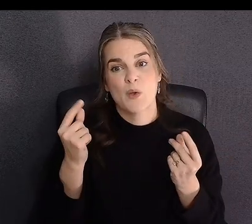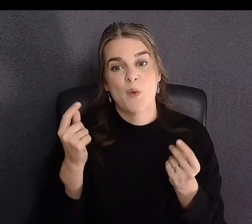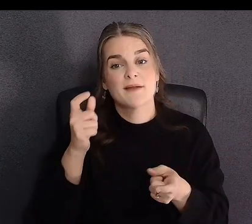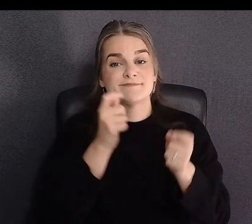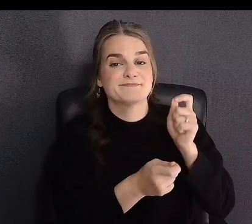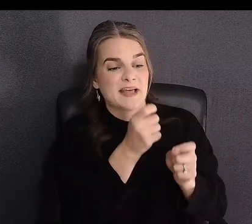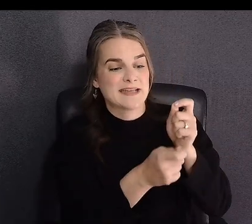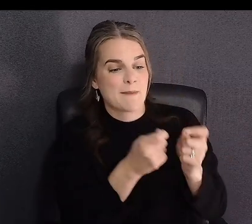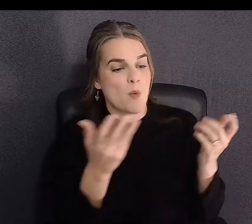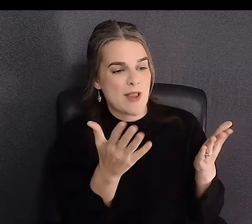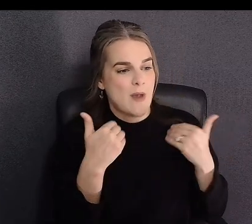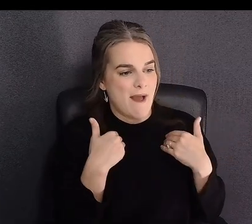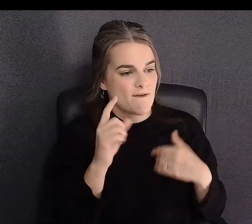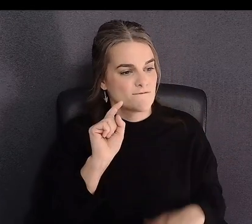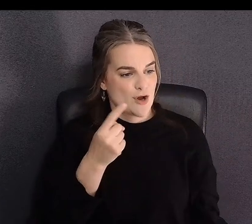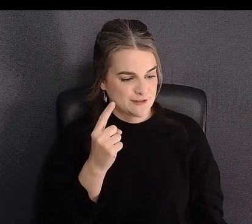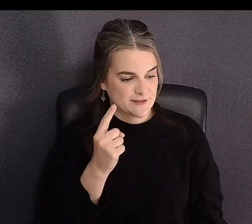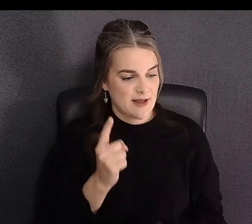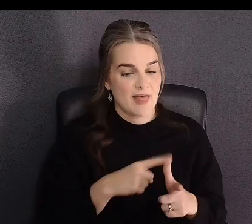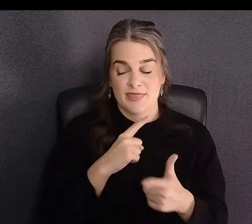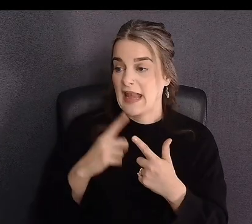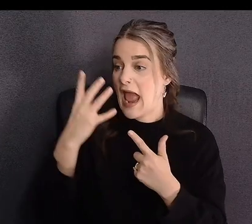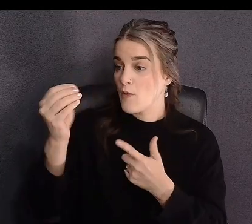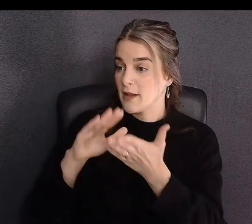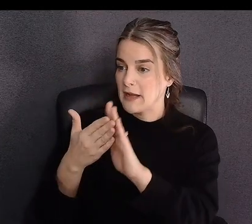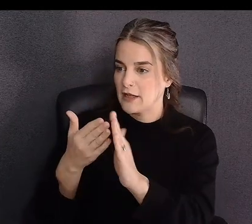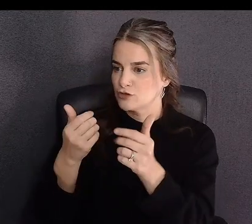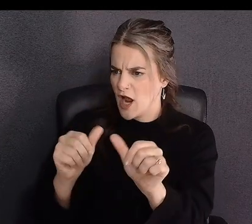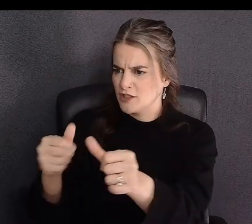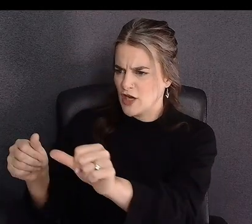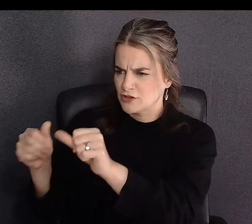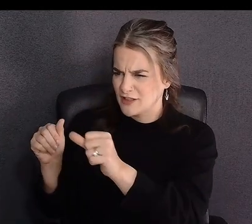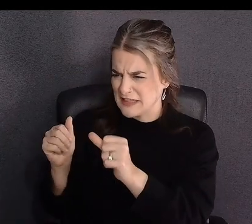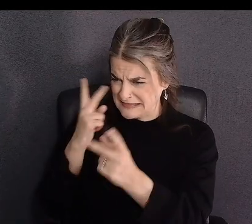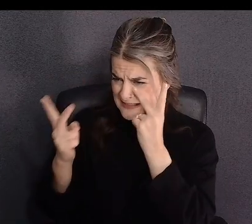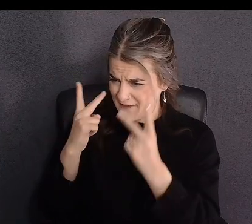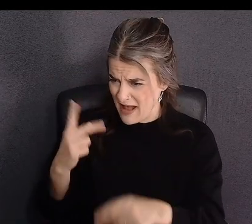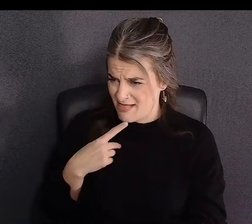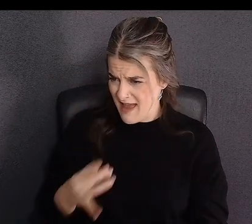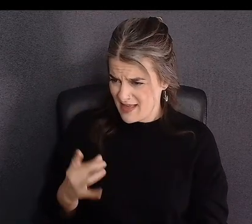I also think that trying things out in the community, if possible, is a great way to see if you like something